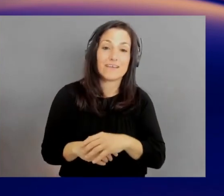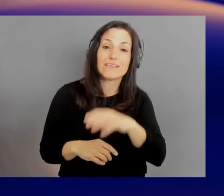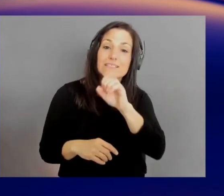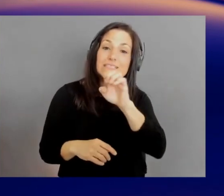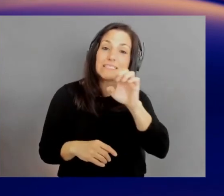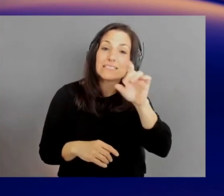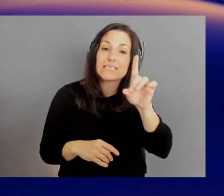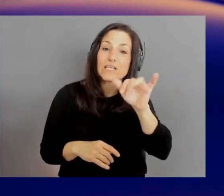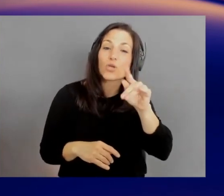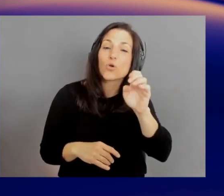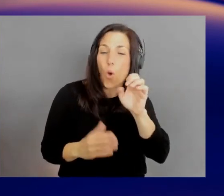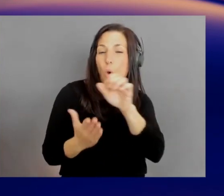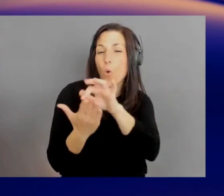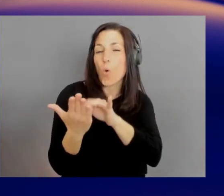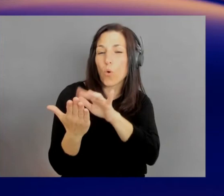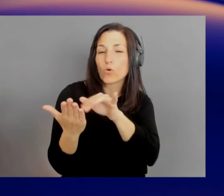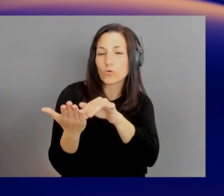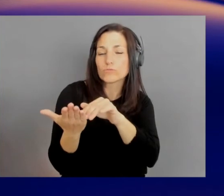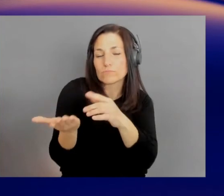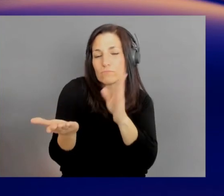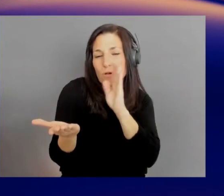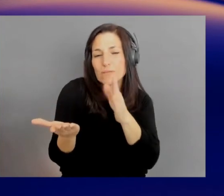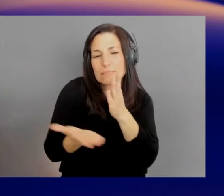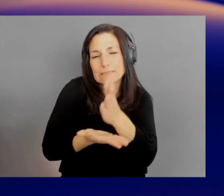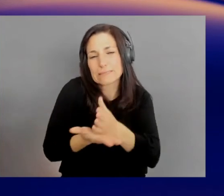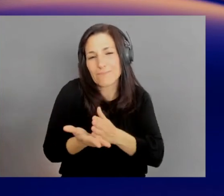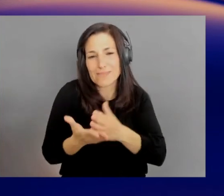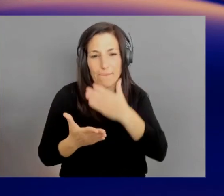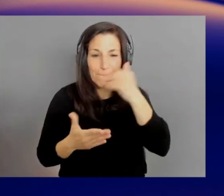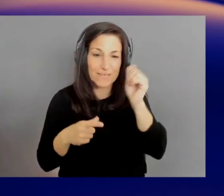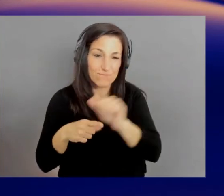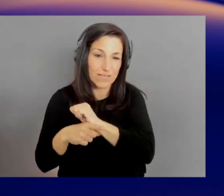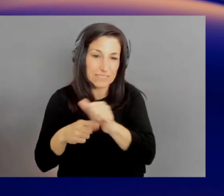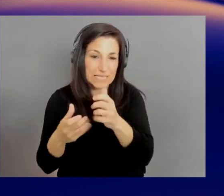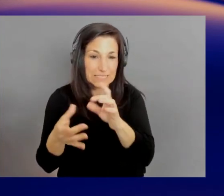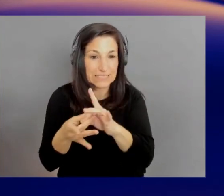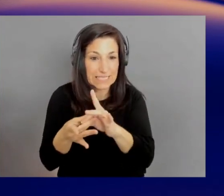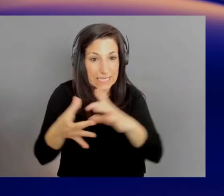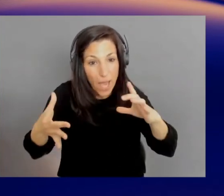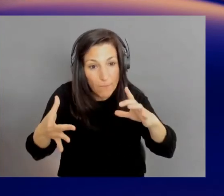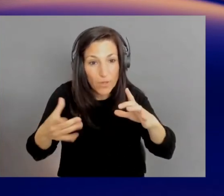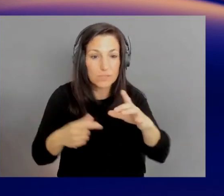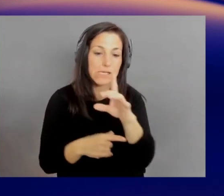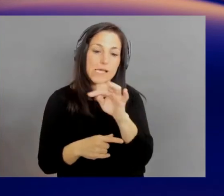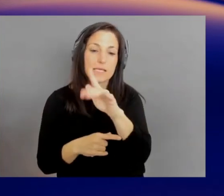some of the best practices that we've seen where you have decoupled data pre-processing training, deployment code.